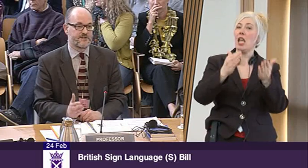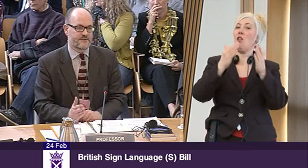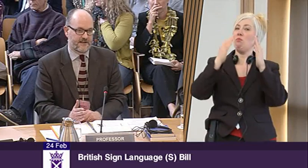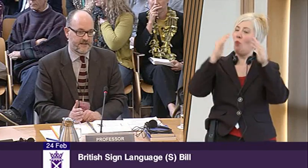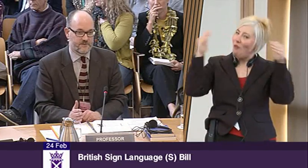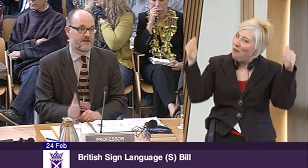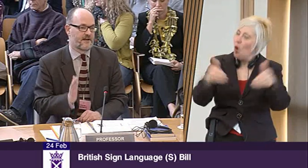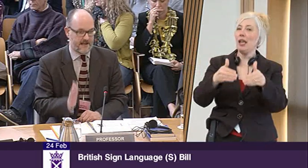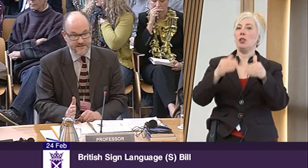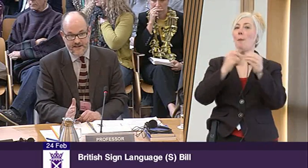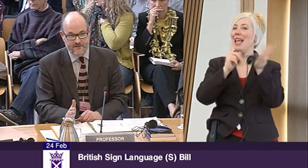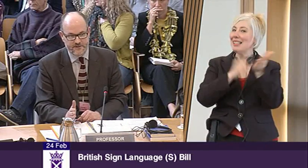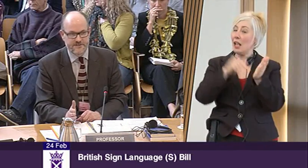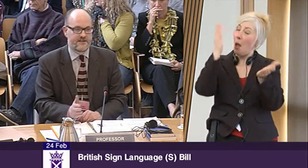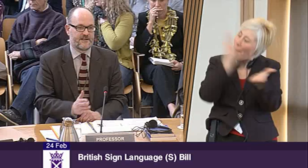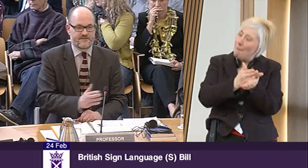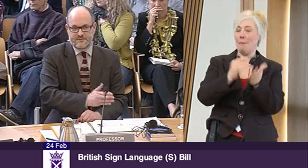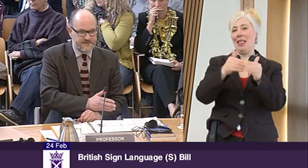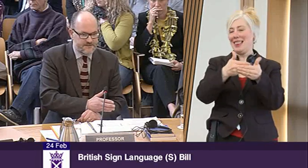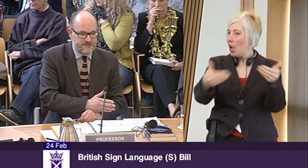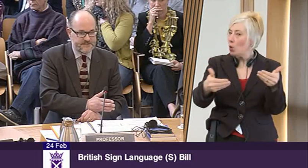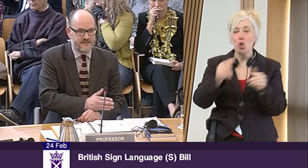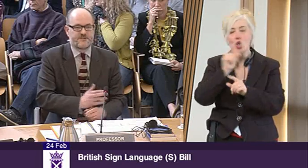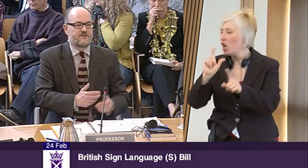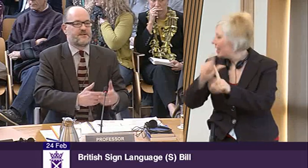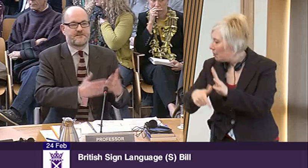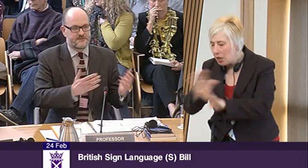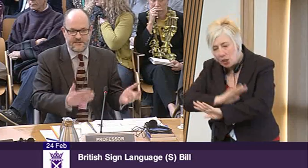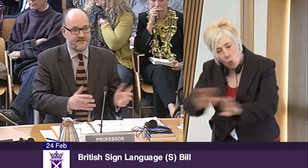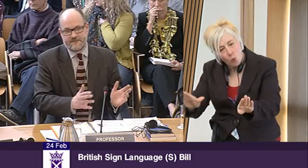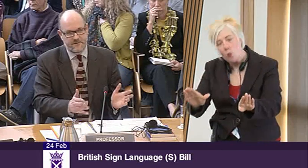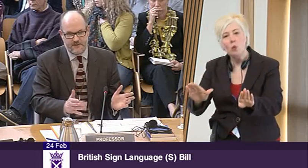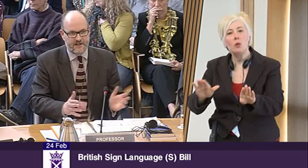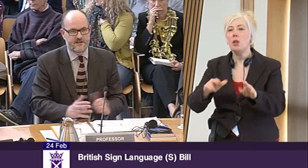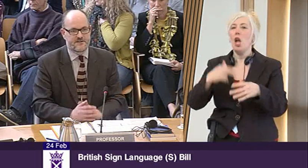British Sign Language as a language. It is not a disability issue or a deaf communication